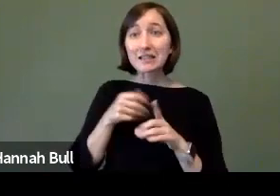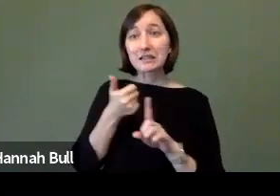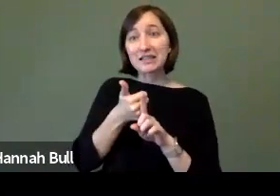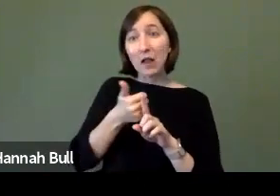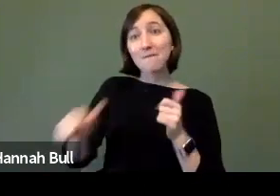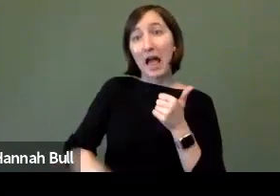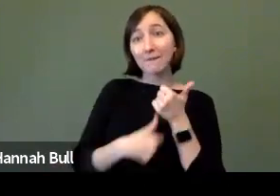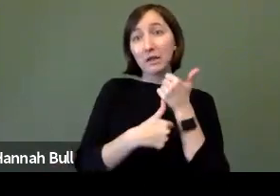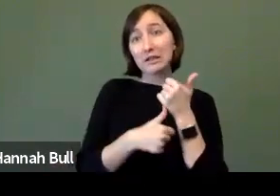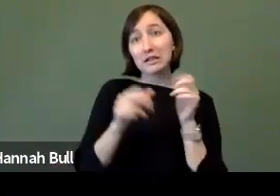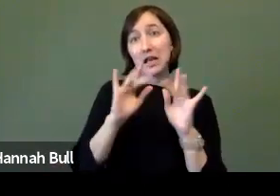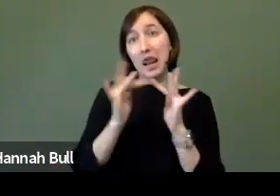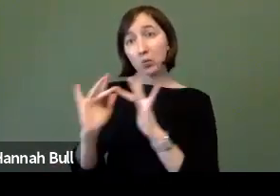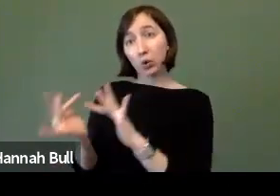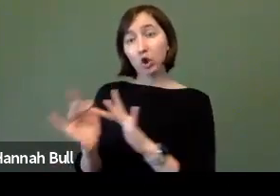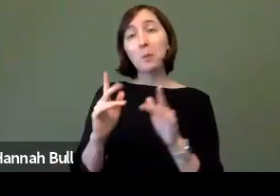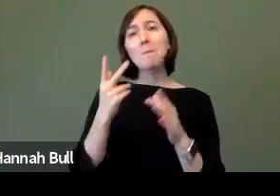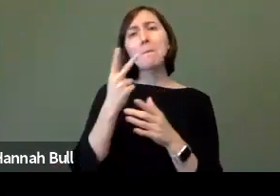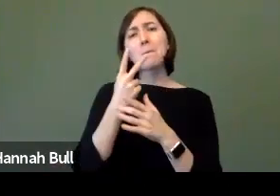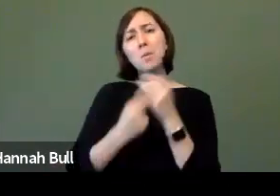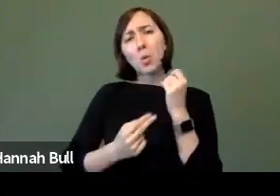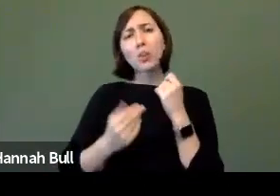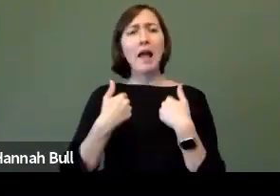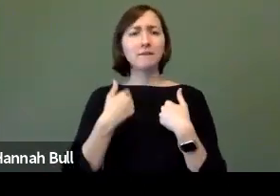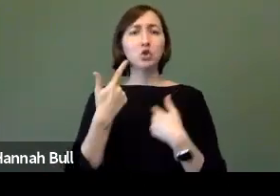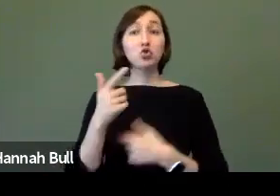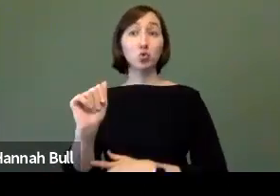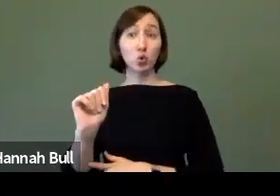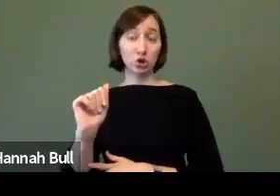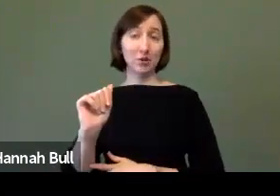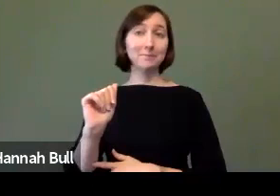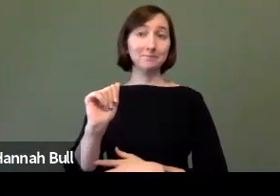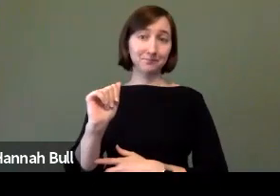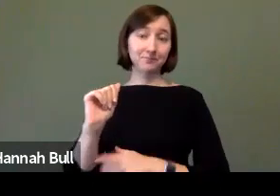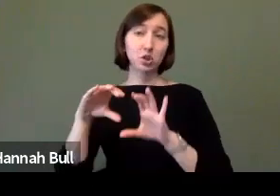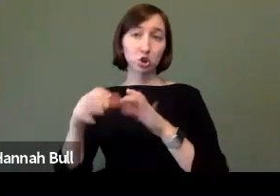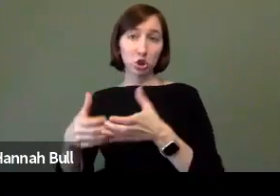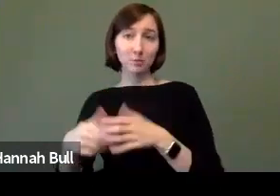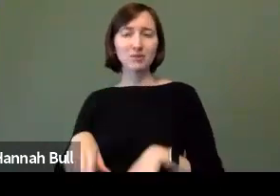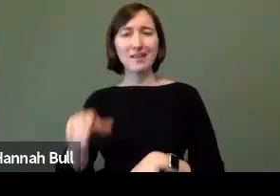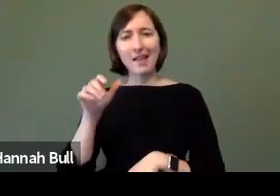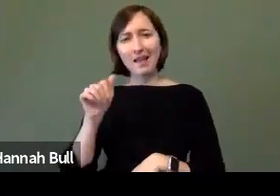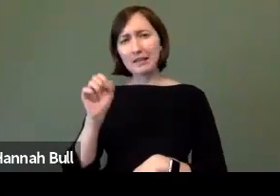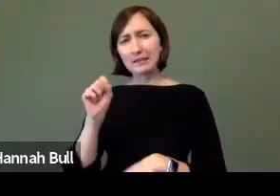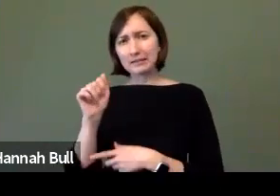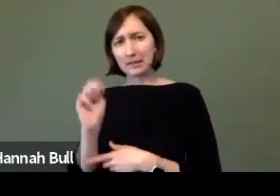Both have Georgia chapters. ASAN is known for recognizing